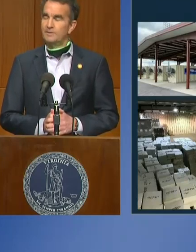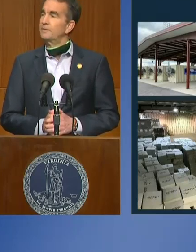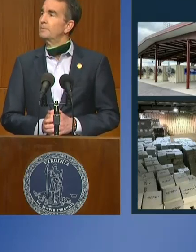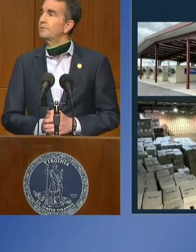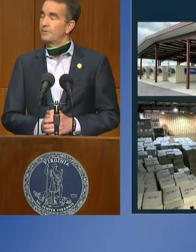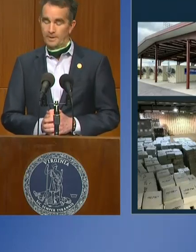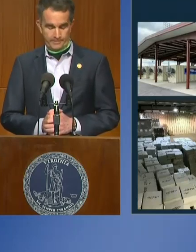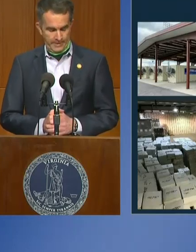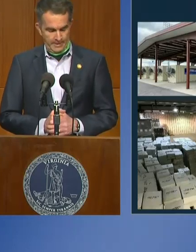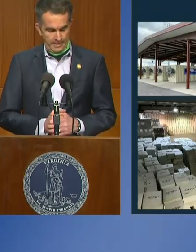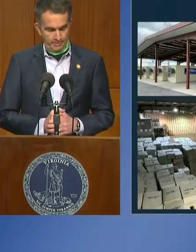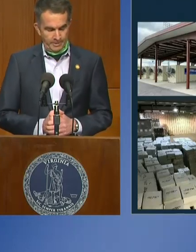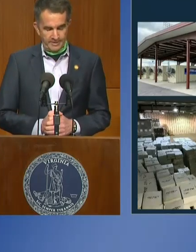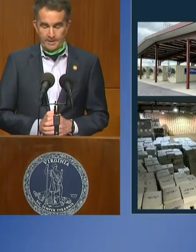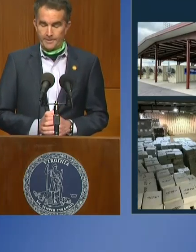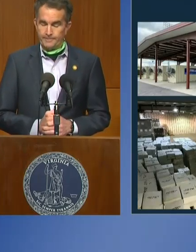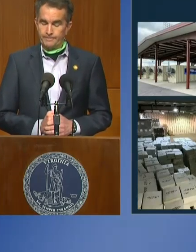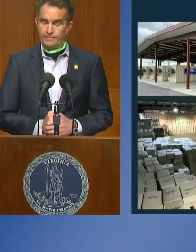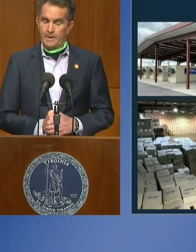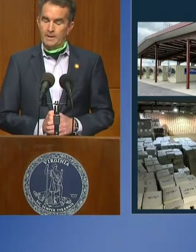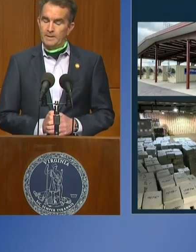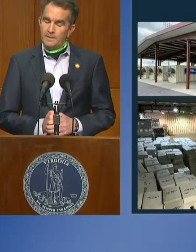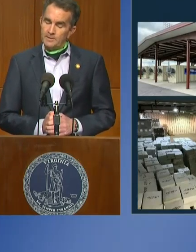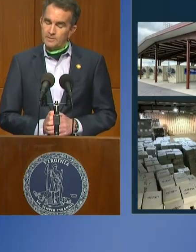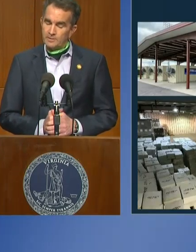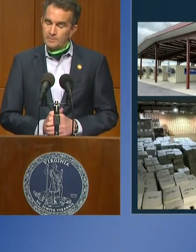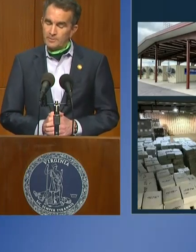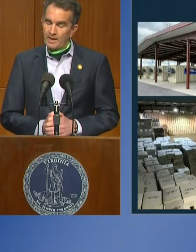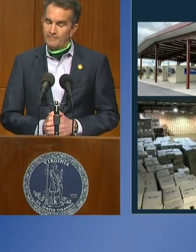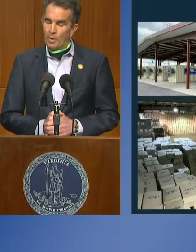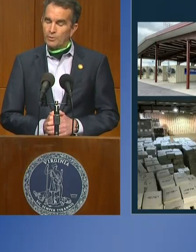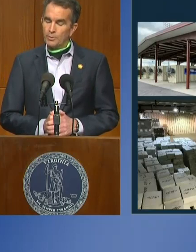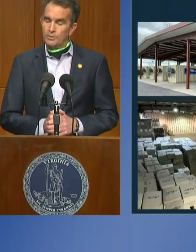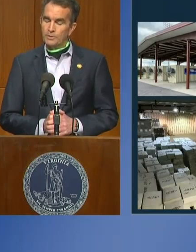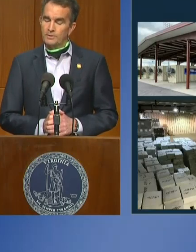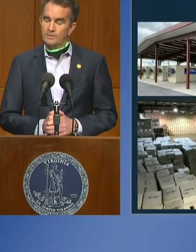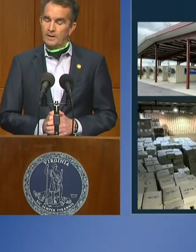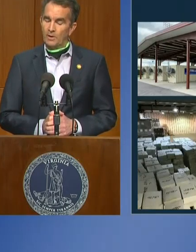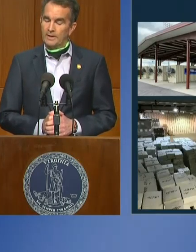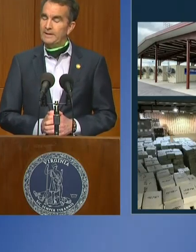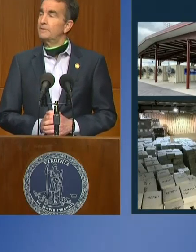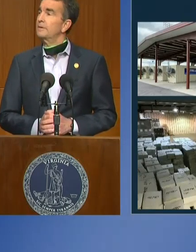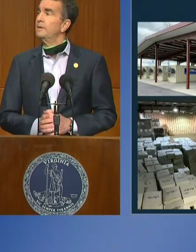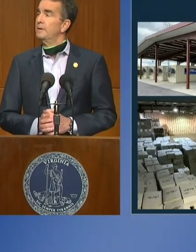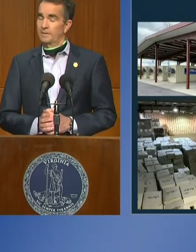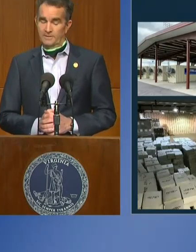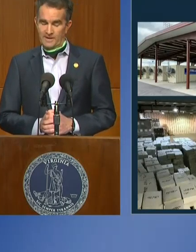THESE PICTURES HERE SHOW INNOVATIVE NEW PPE CLEANING